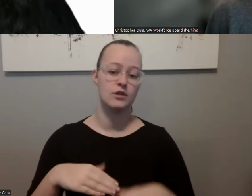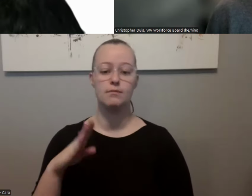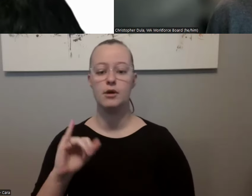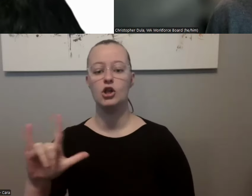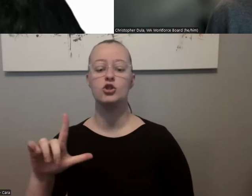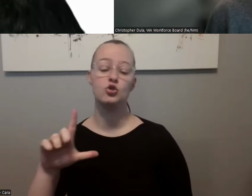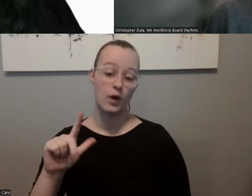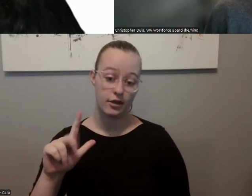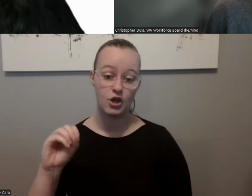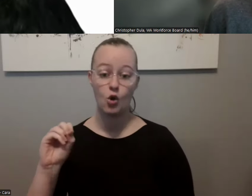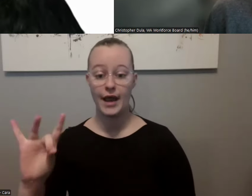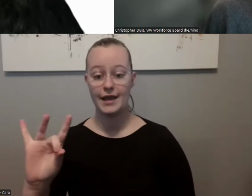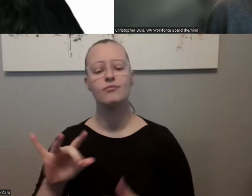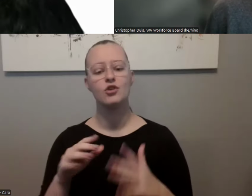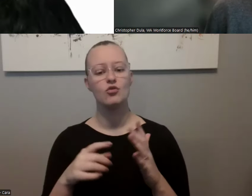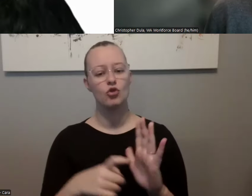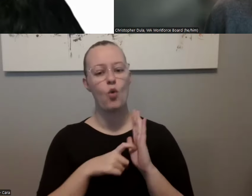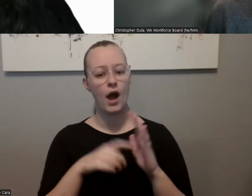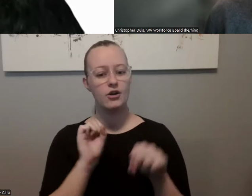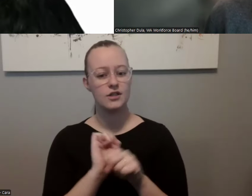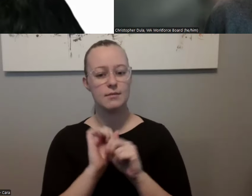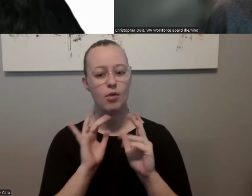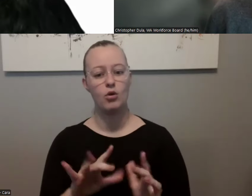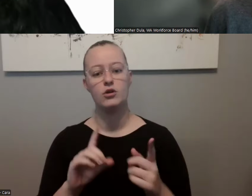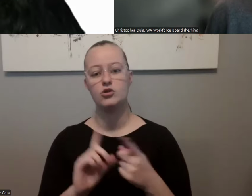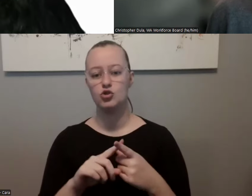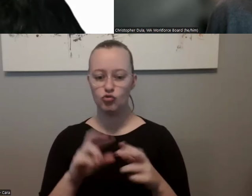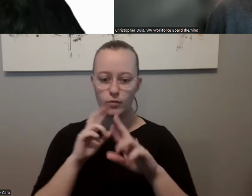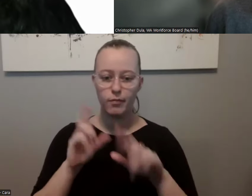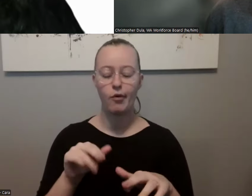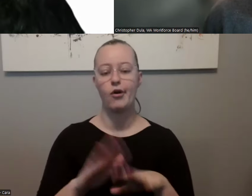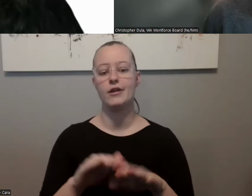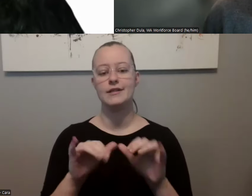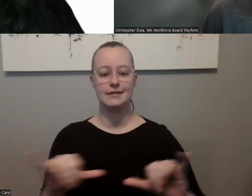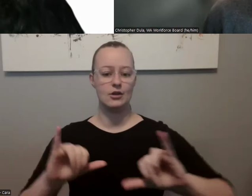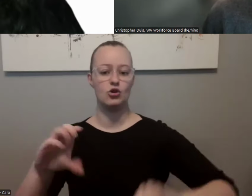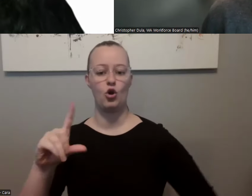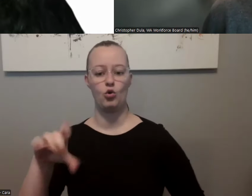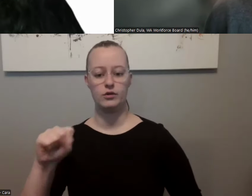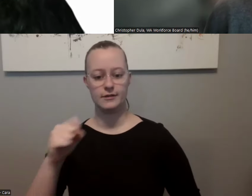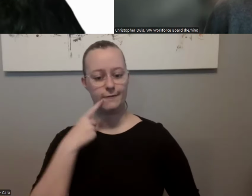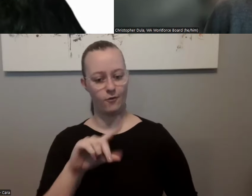requires employers to report on standard occupational codes for all of their